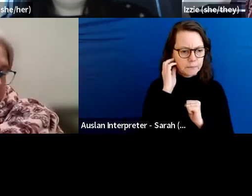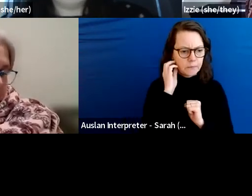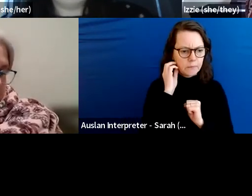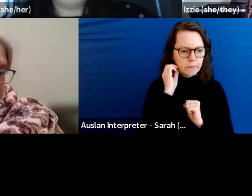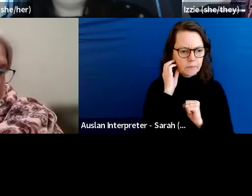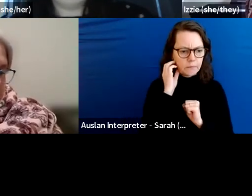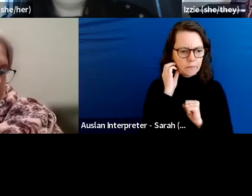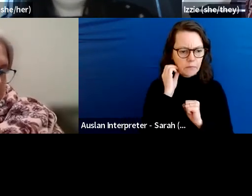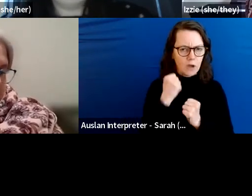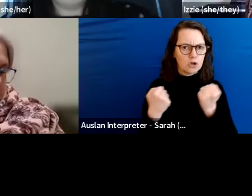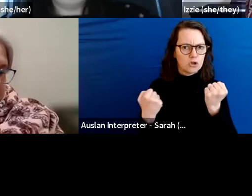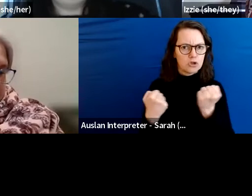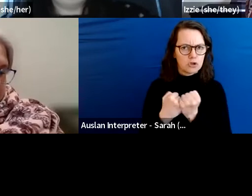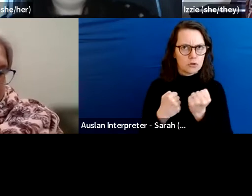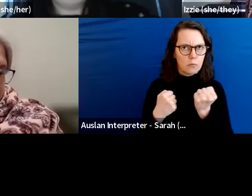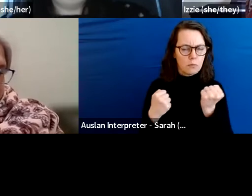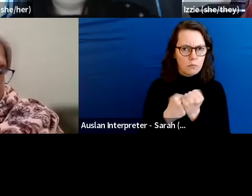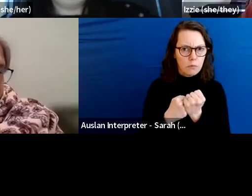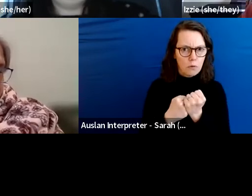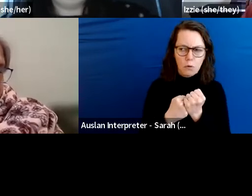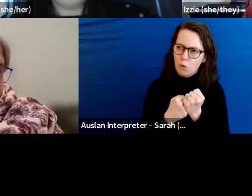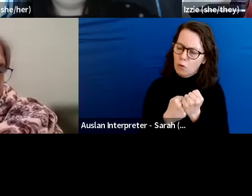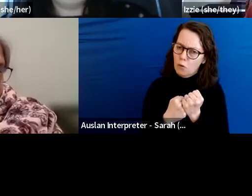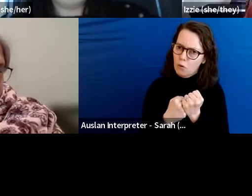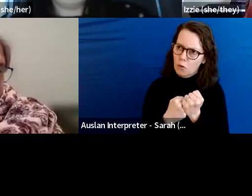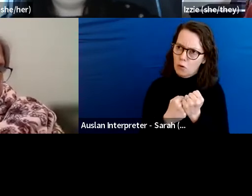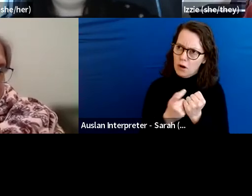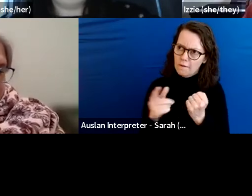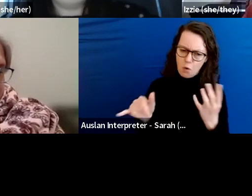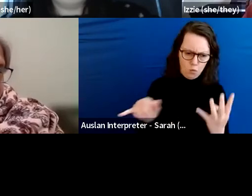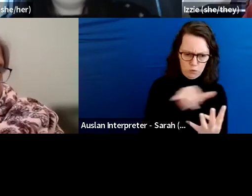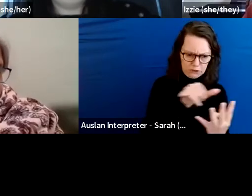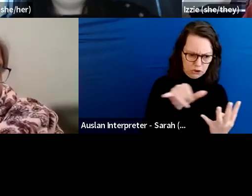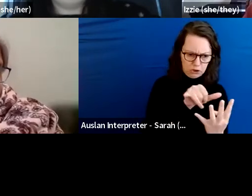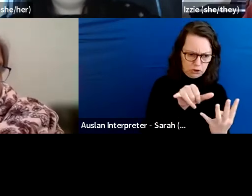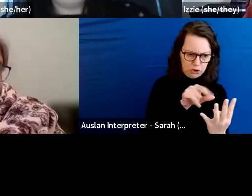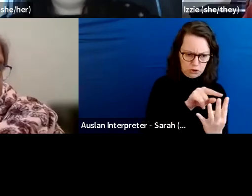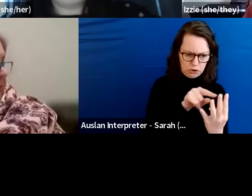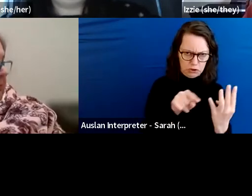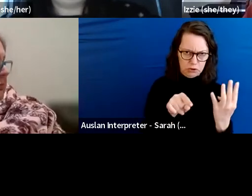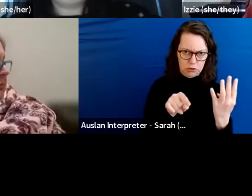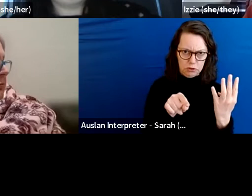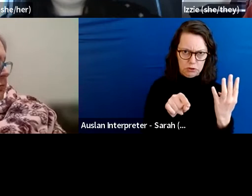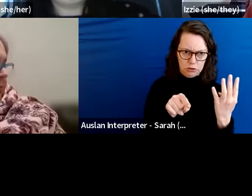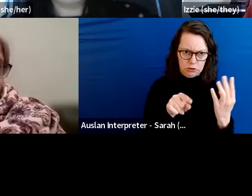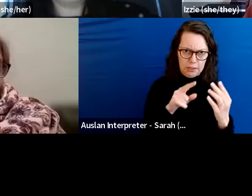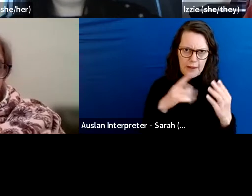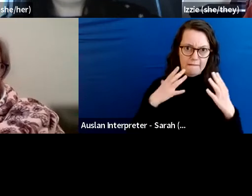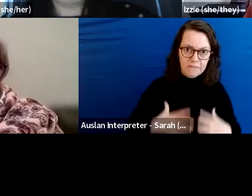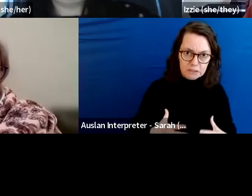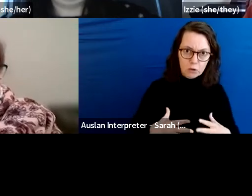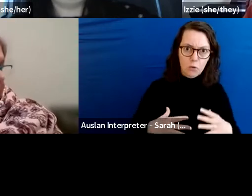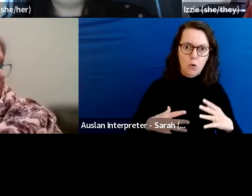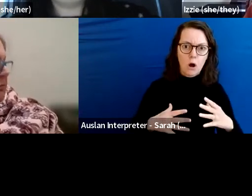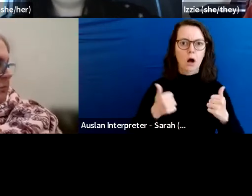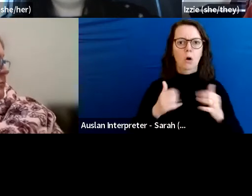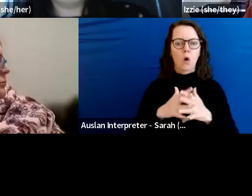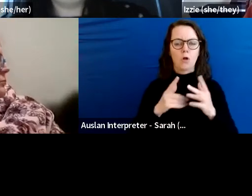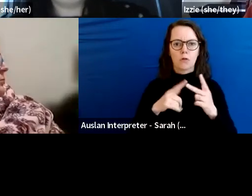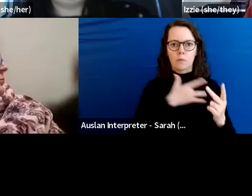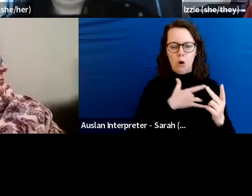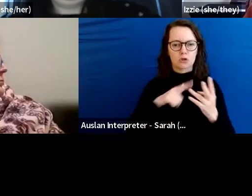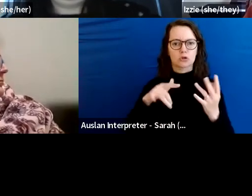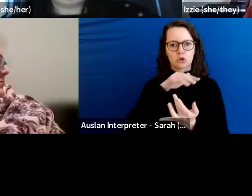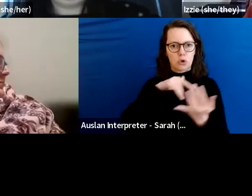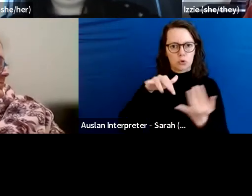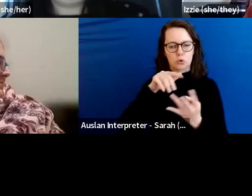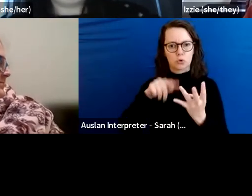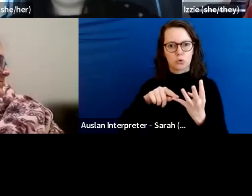Where do you think those supports were, or what are you reading he could be including those supports when most important for. Was it your physical or your emotion.